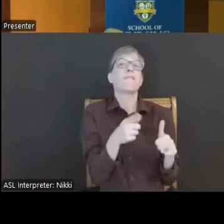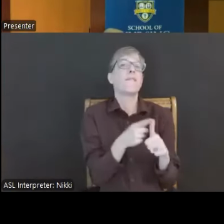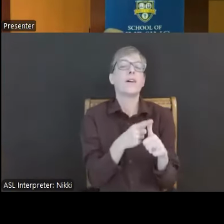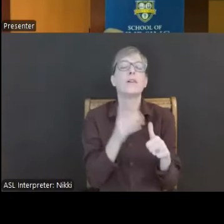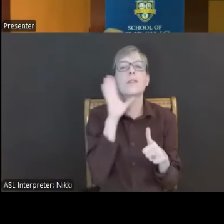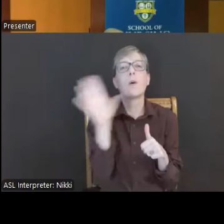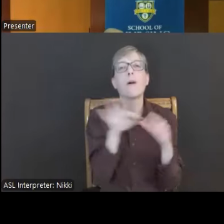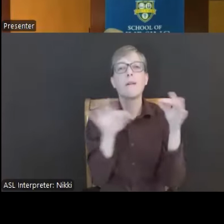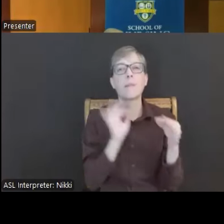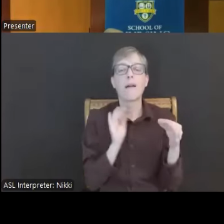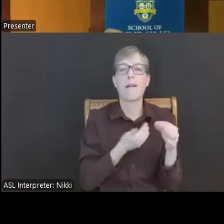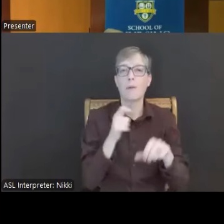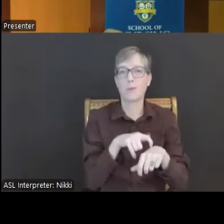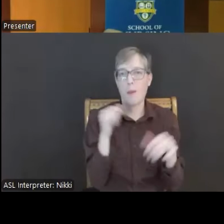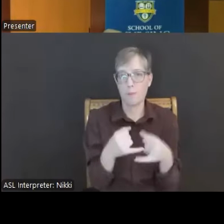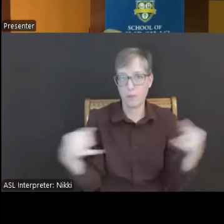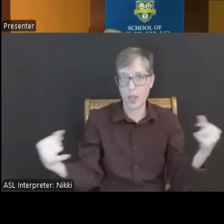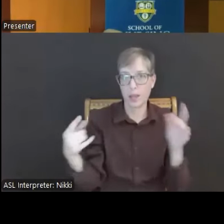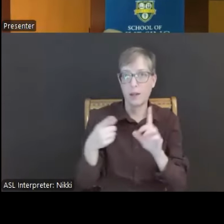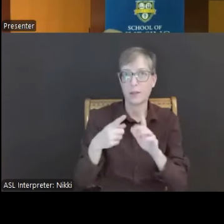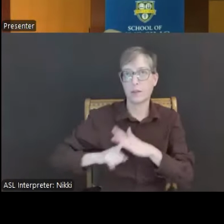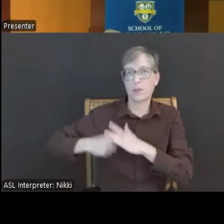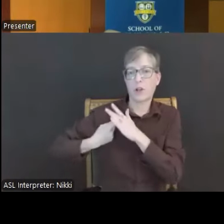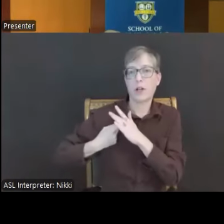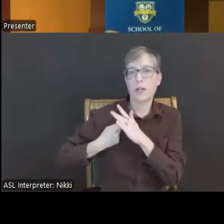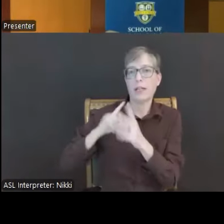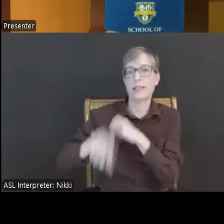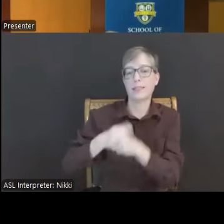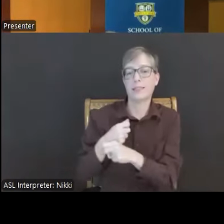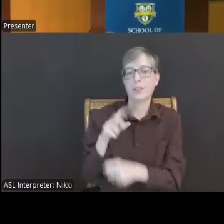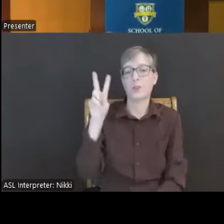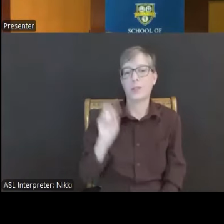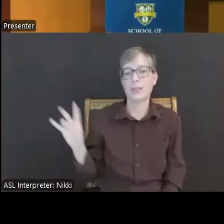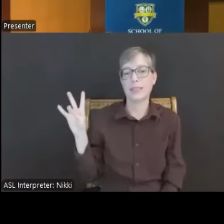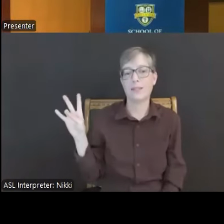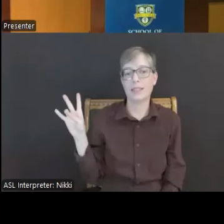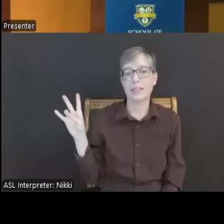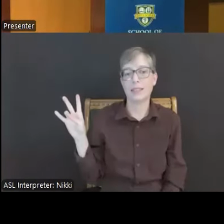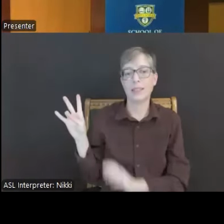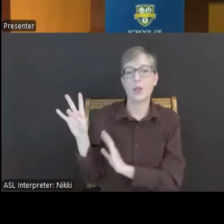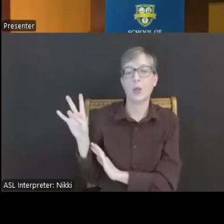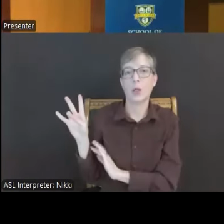taken at least going back to 2007 I thought it'd be really bad to go back to 1987 when I started